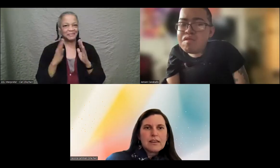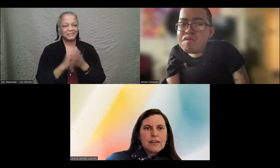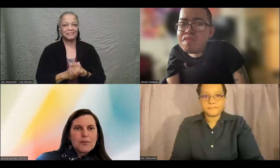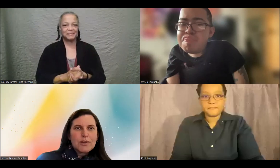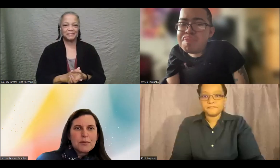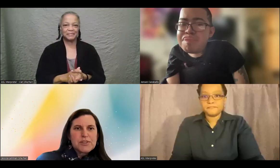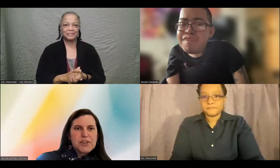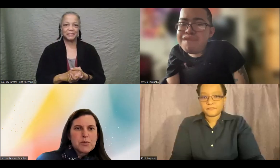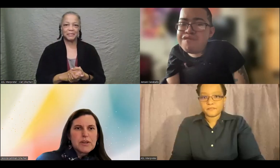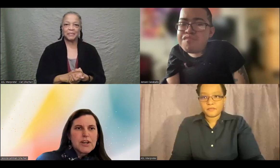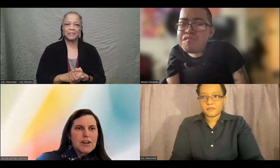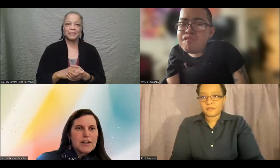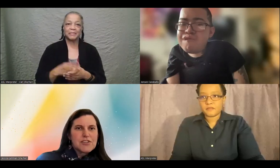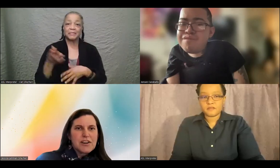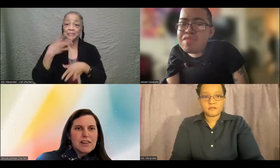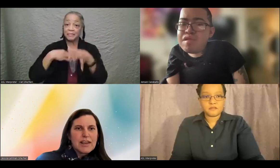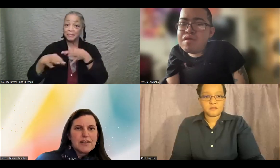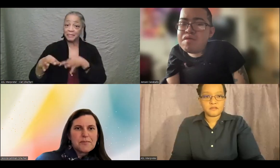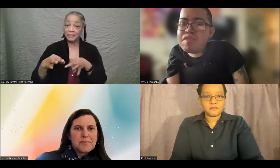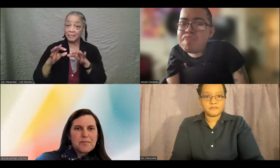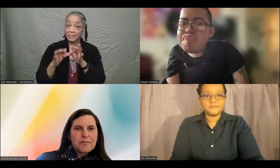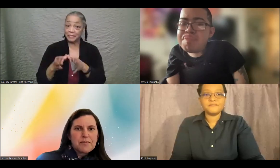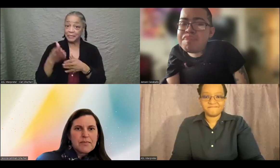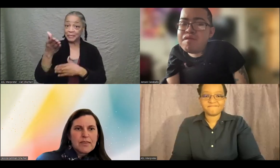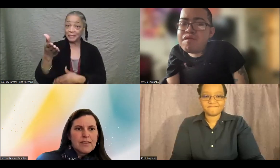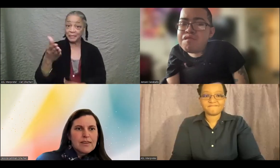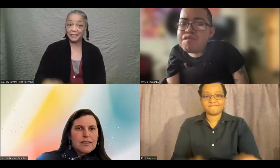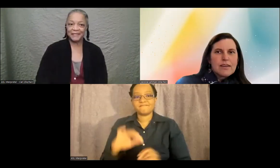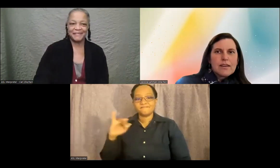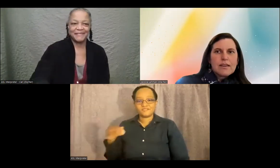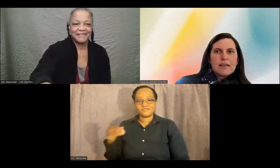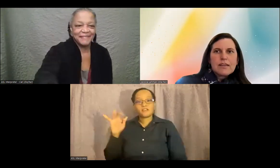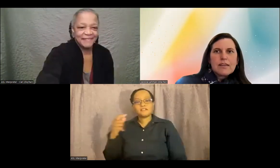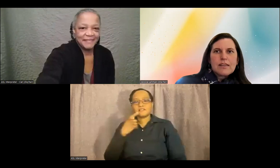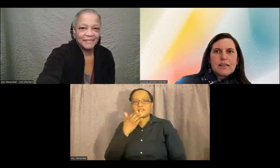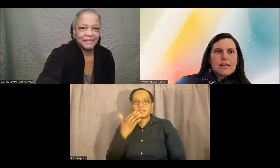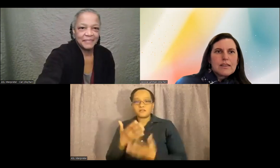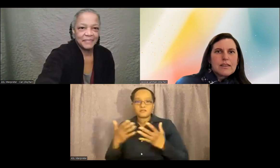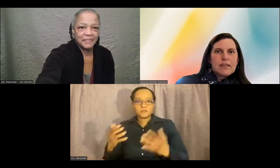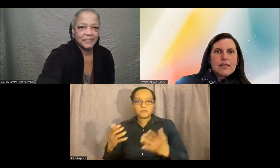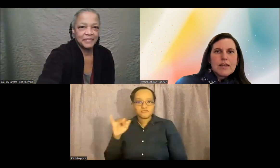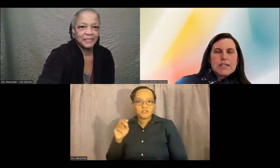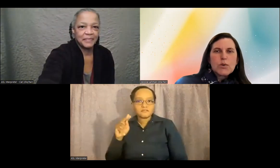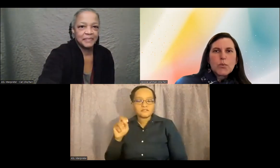I really appreciate you being here and sharing that.